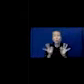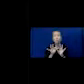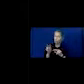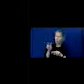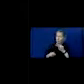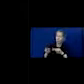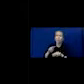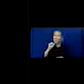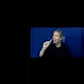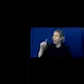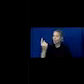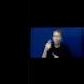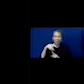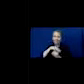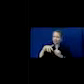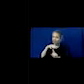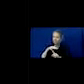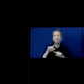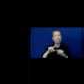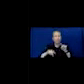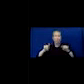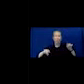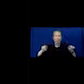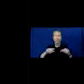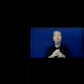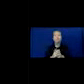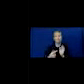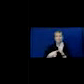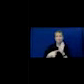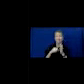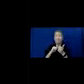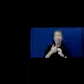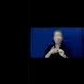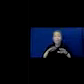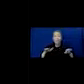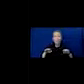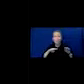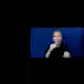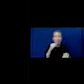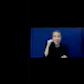I know that the way my children act at home is totally different from the way that they